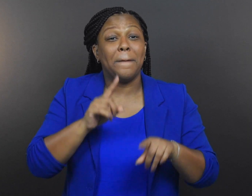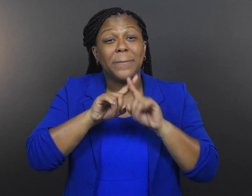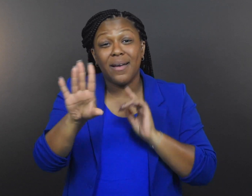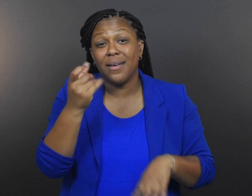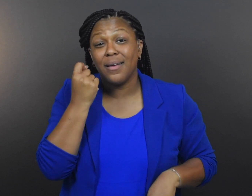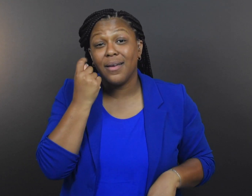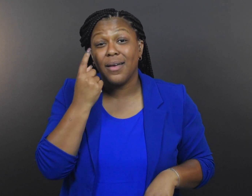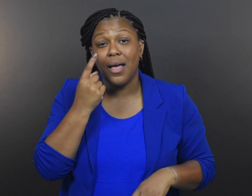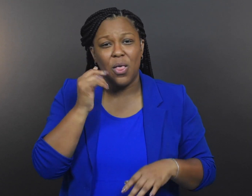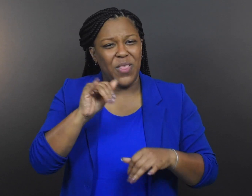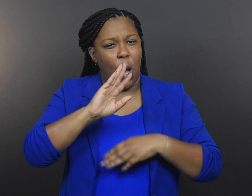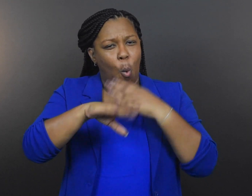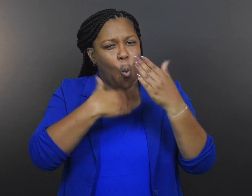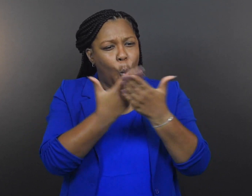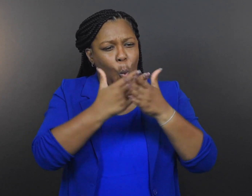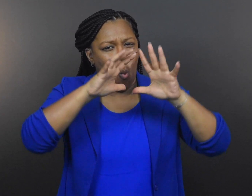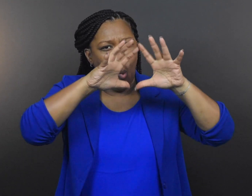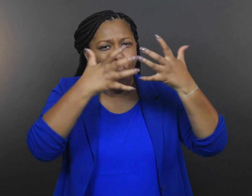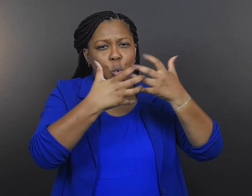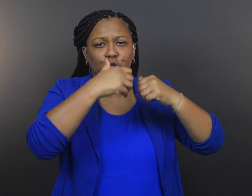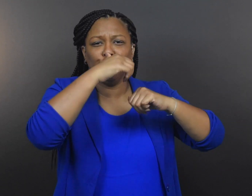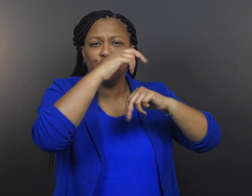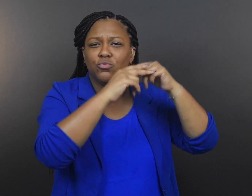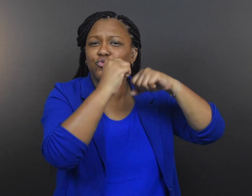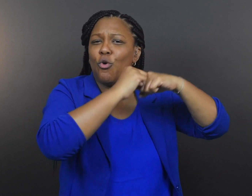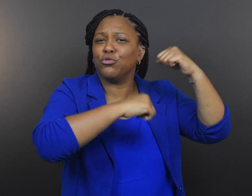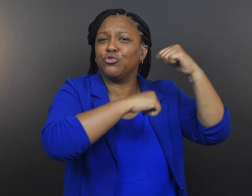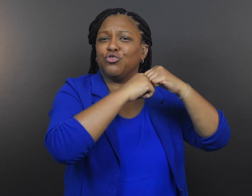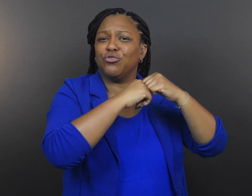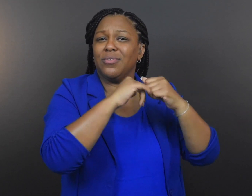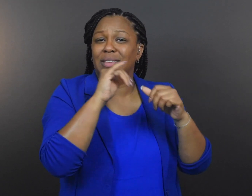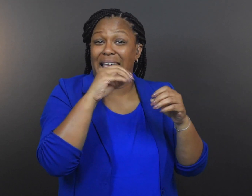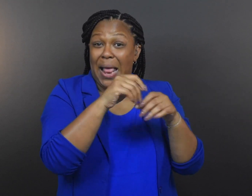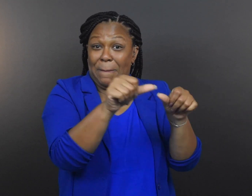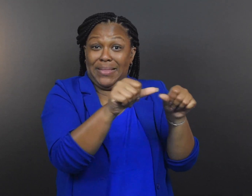“But there’s this whole structure in place that supports you so you